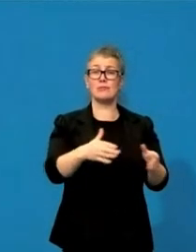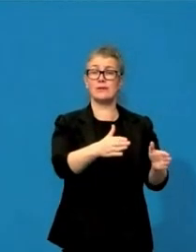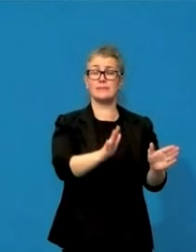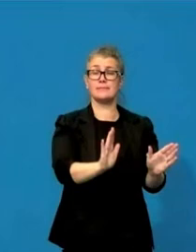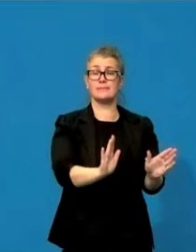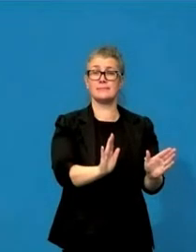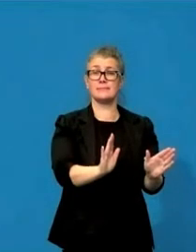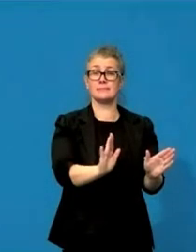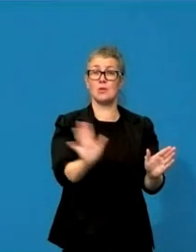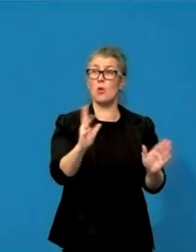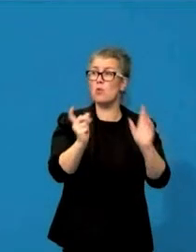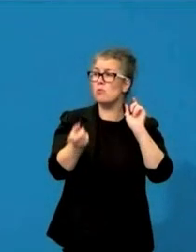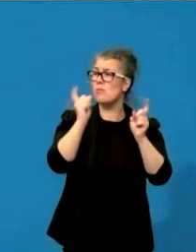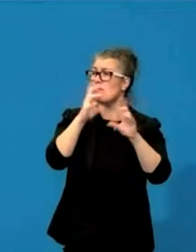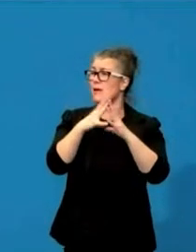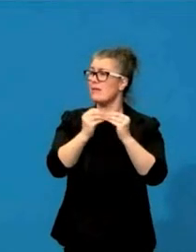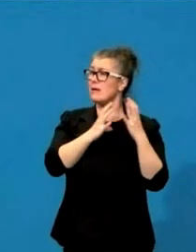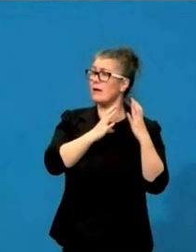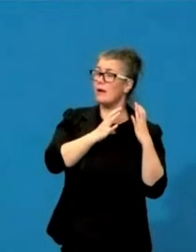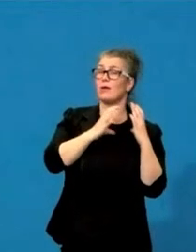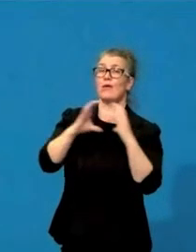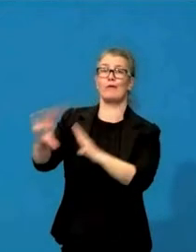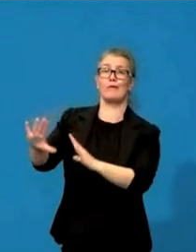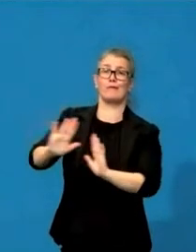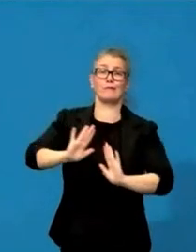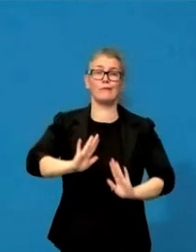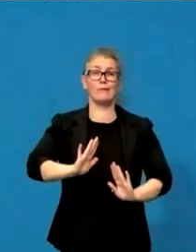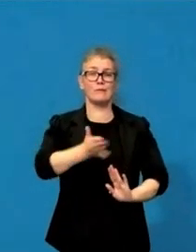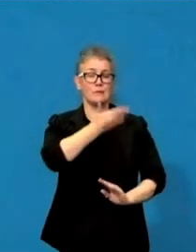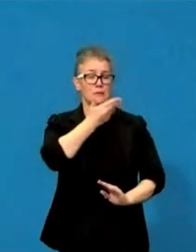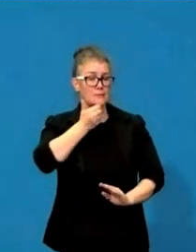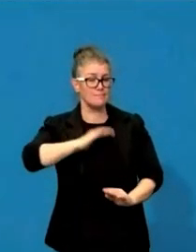It just takes all the worries off your shoulders, you know, and is a place to, I